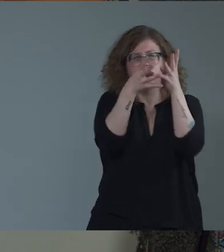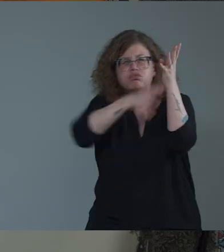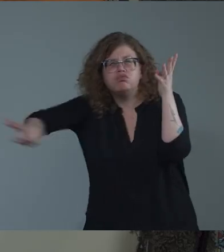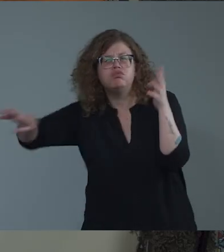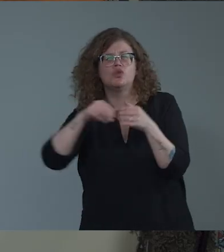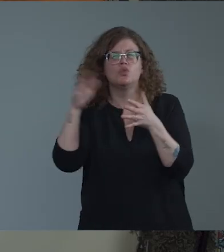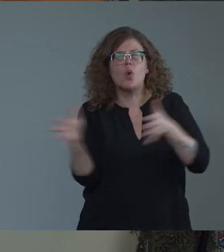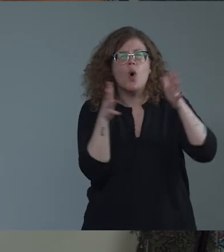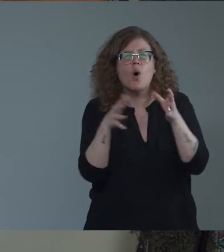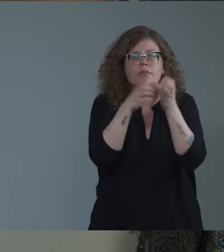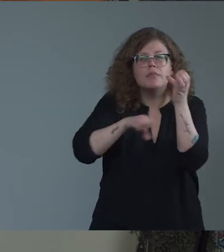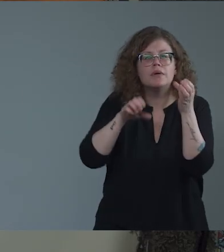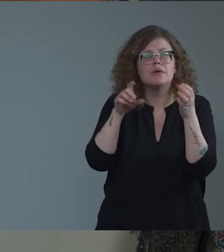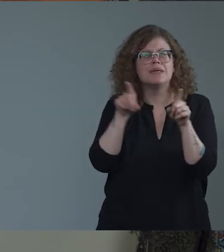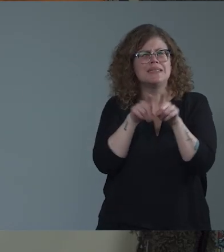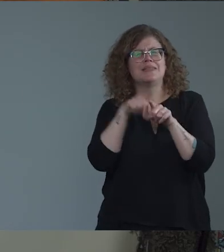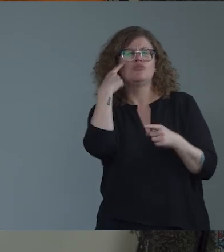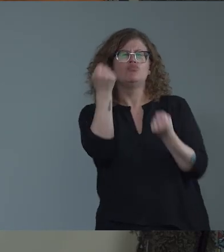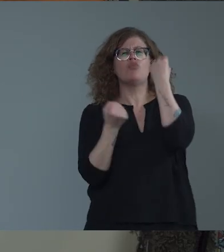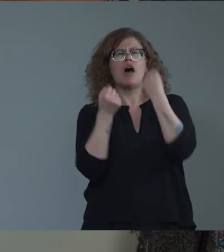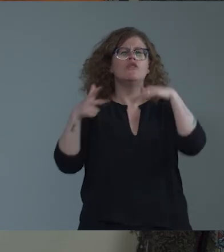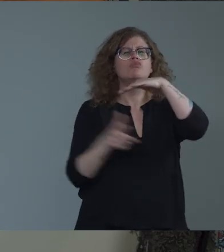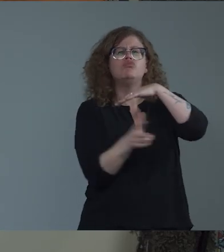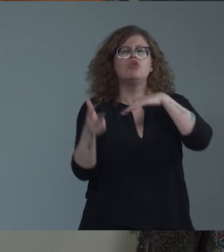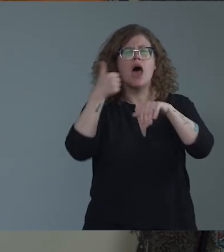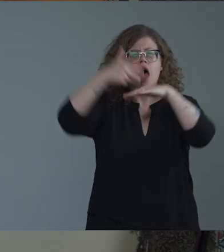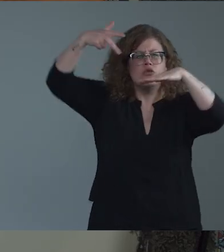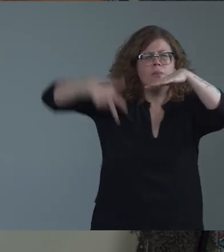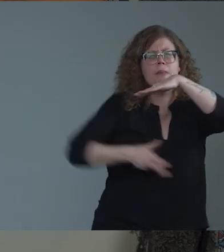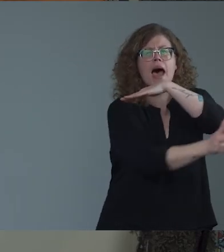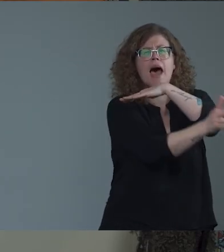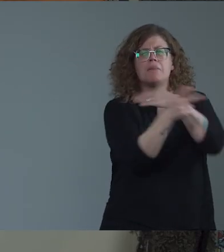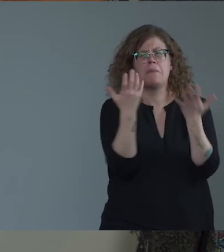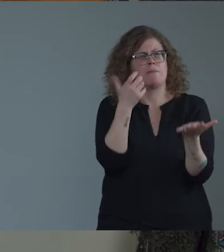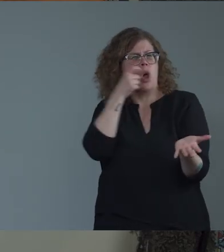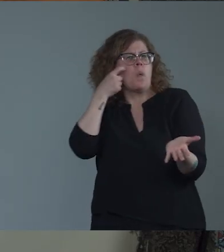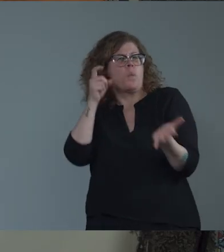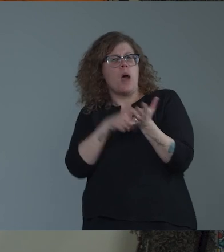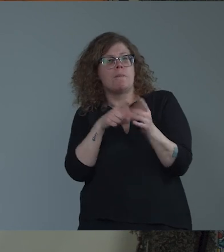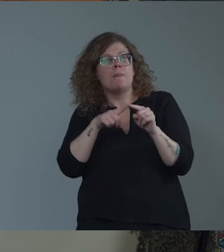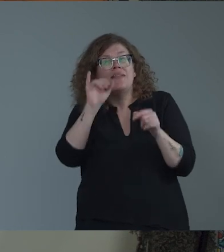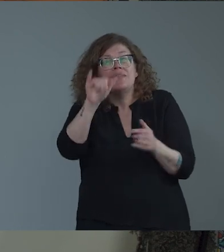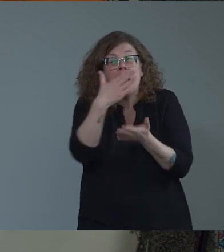The photos are being shared on, on socials. And the public art is is sort of insidious in the sense